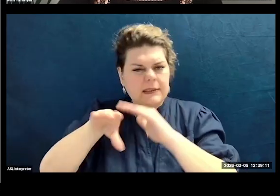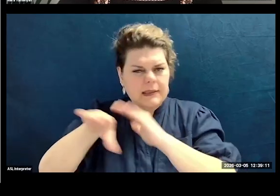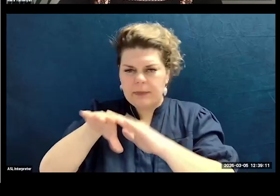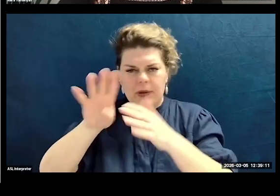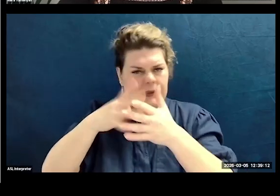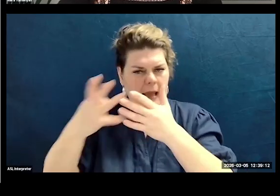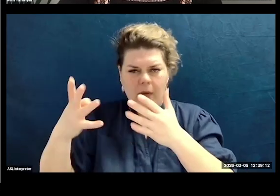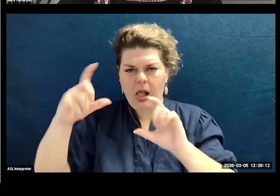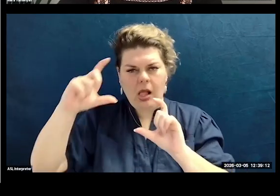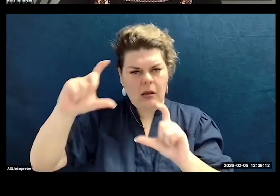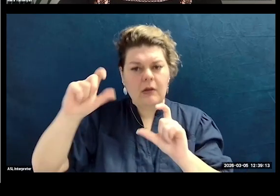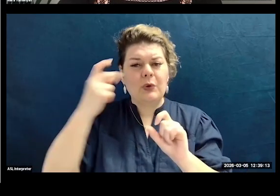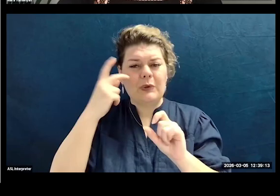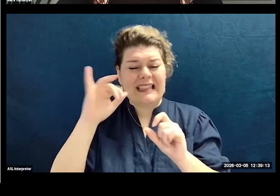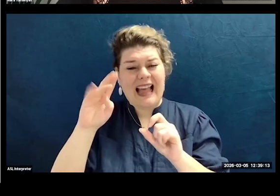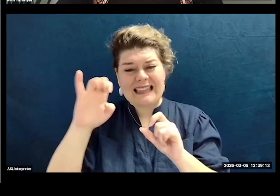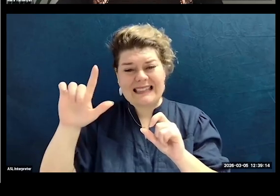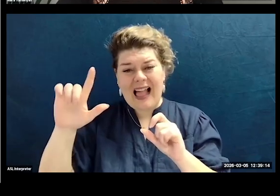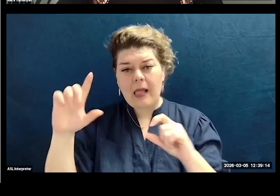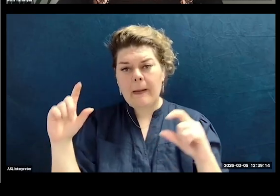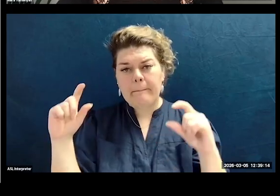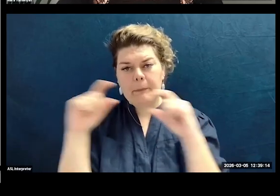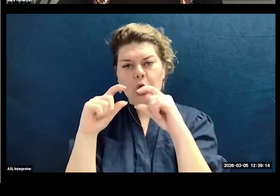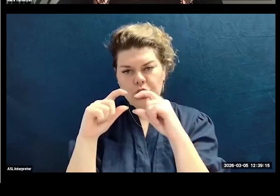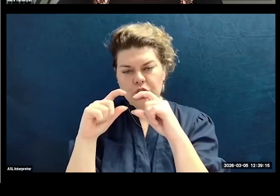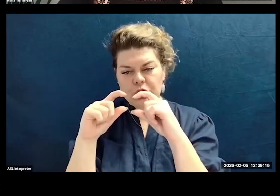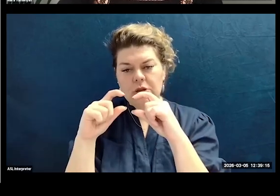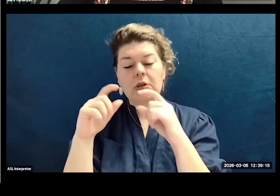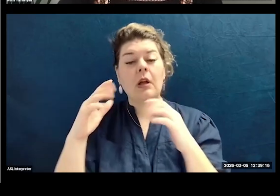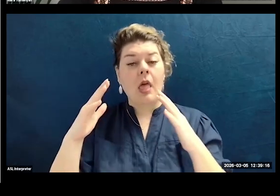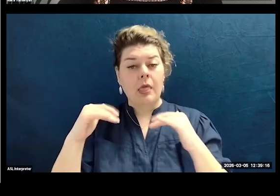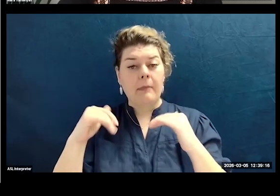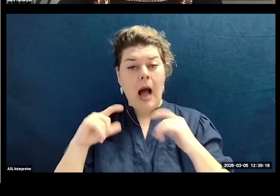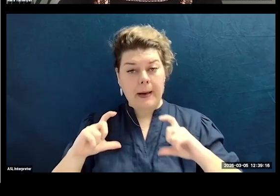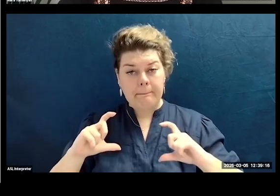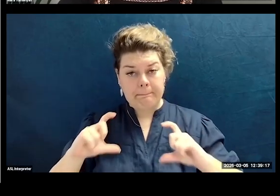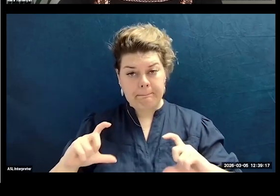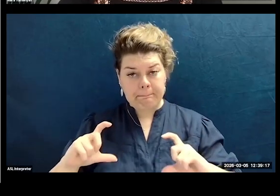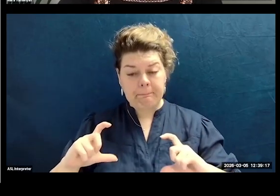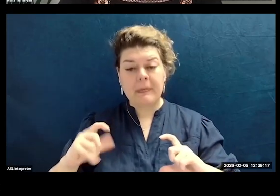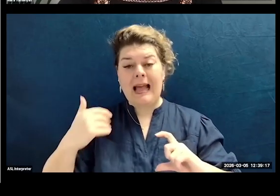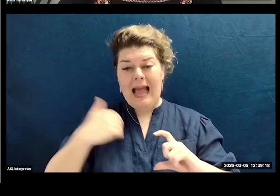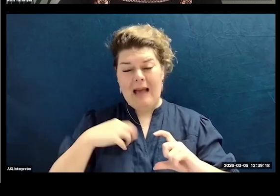You see merged cells here. Then, the bottom part has a redesigned version